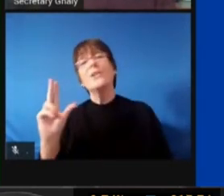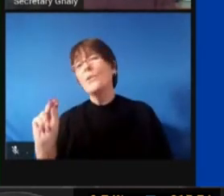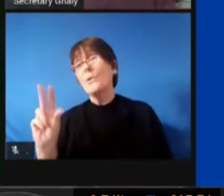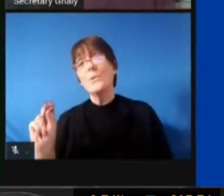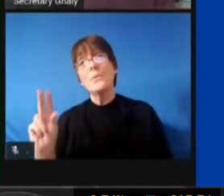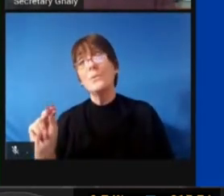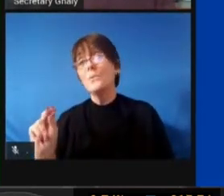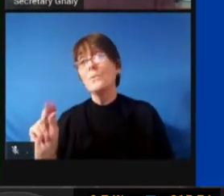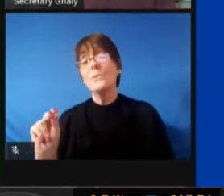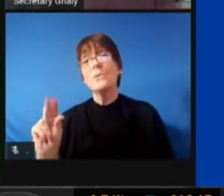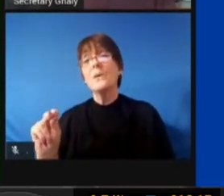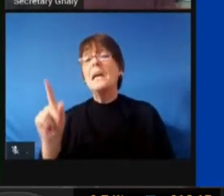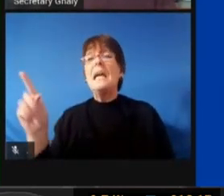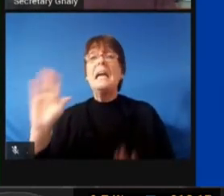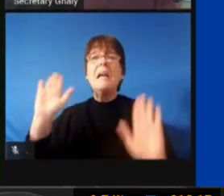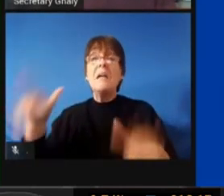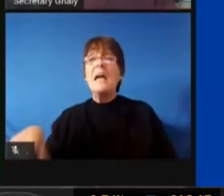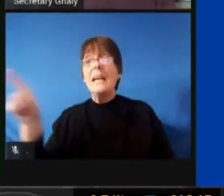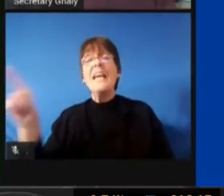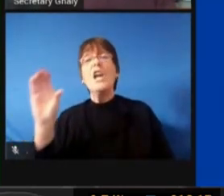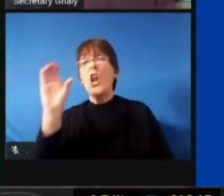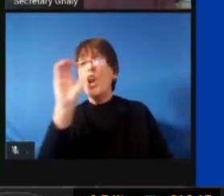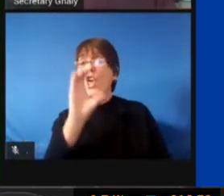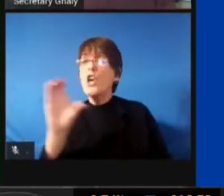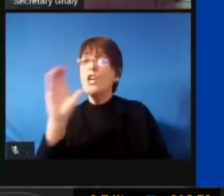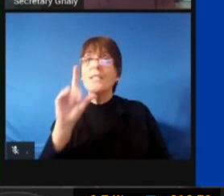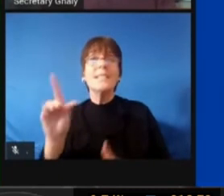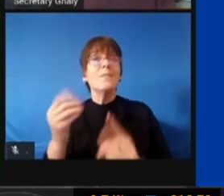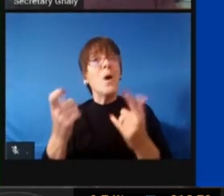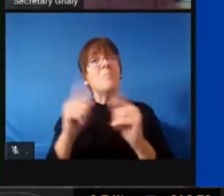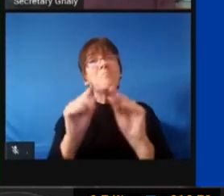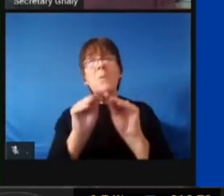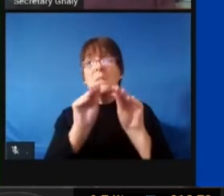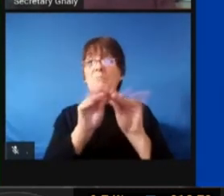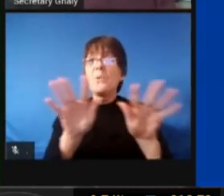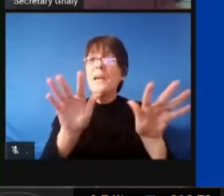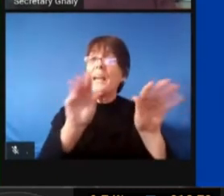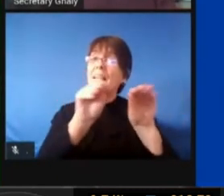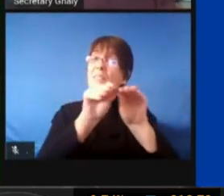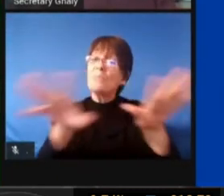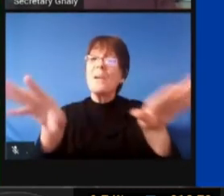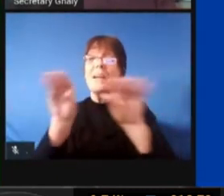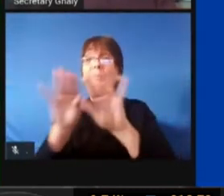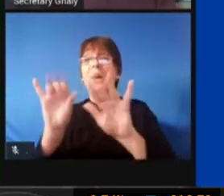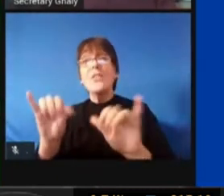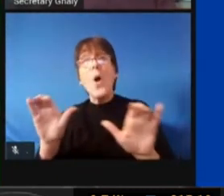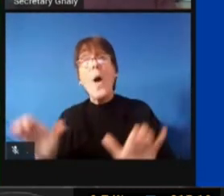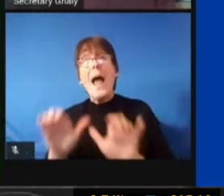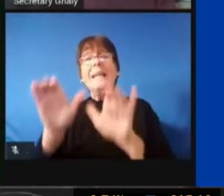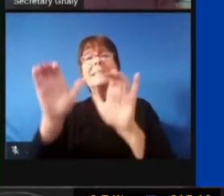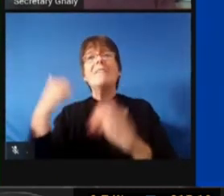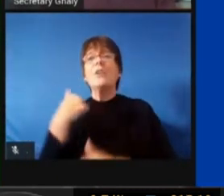WE KNOW RIGHT NOW, WE MUST DO MORE. THE VIRUS IS NOT OVER BECAUSE WE ARE TIRED OF IT. IT DOES NOT IT'S A PUT HIS